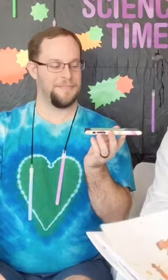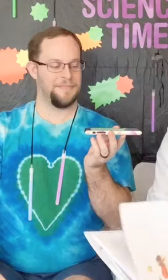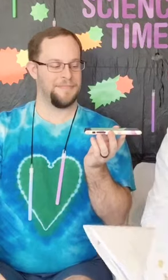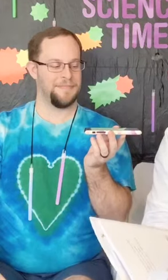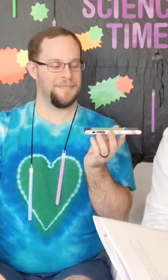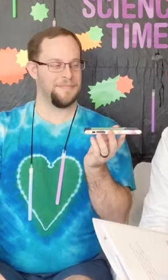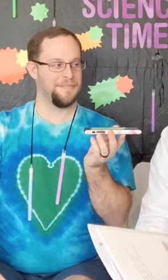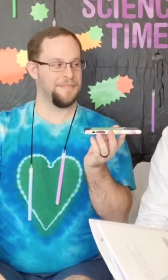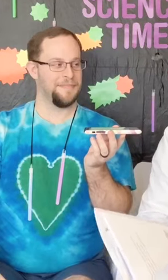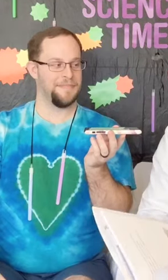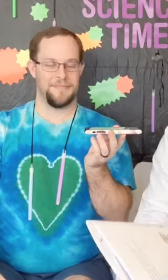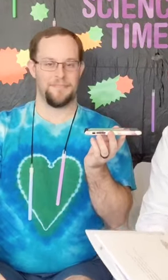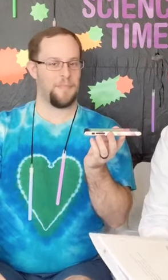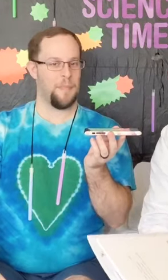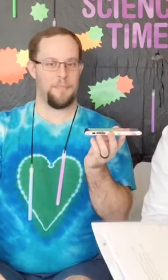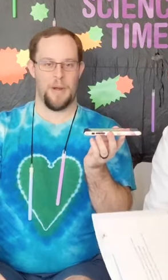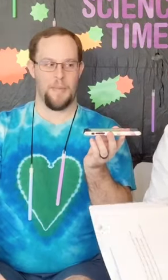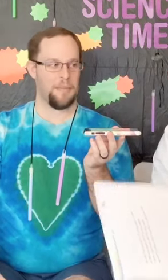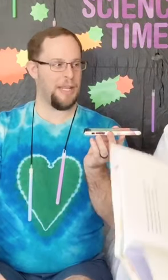I hope you can hear that cause, anyway.